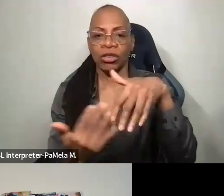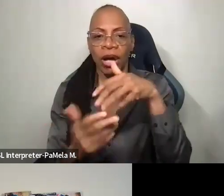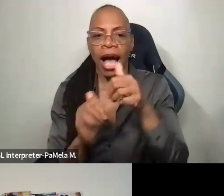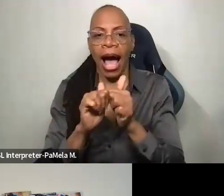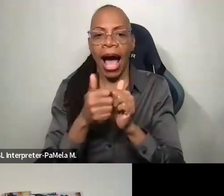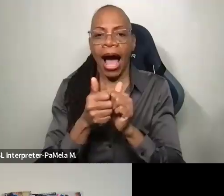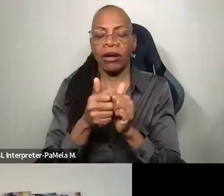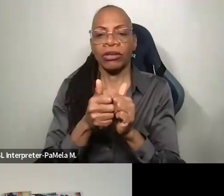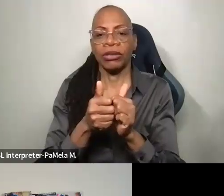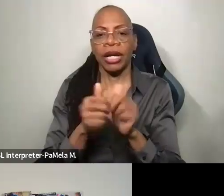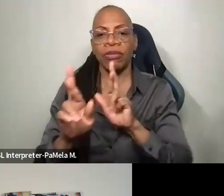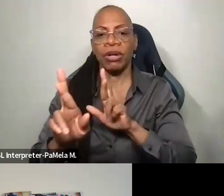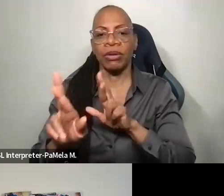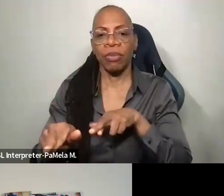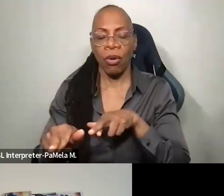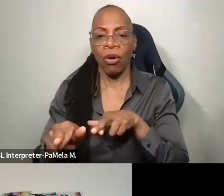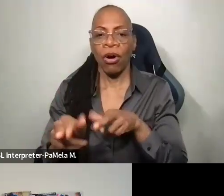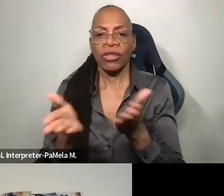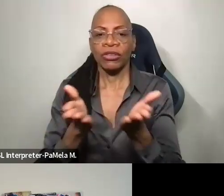if there's not a CLS to accompany it?